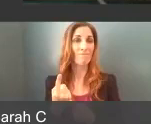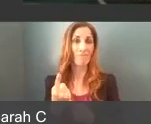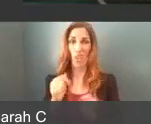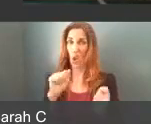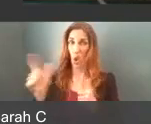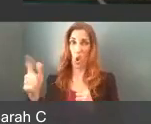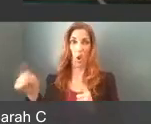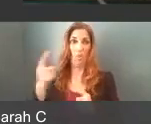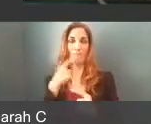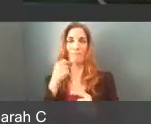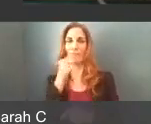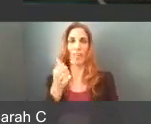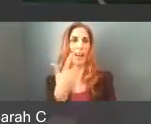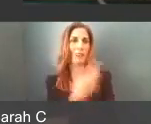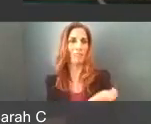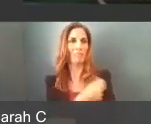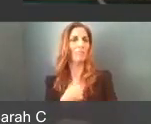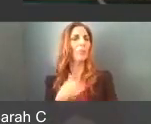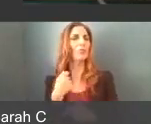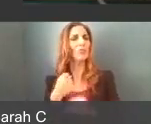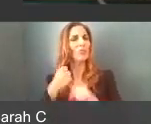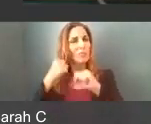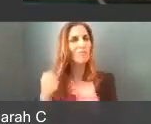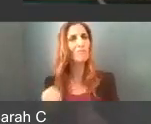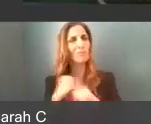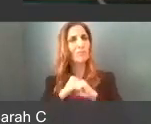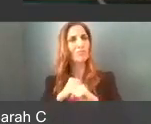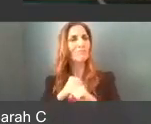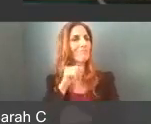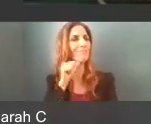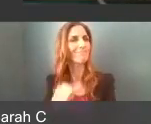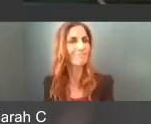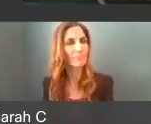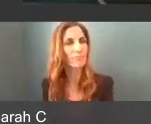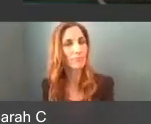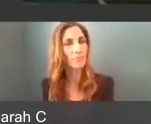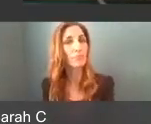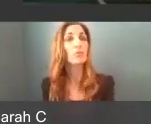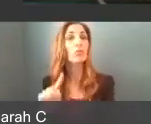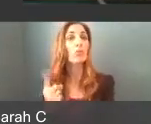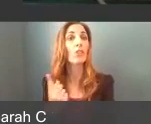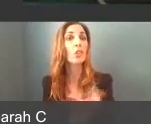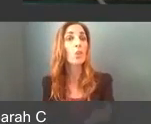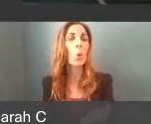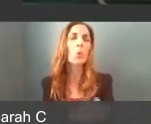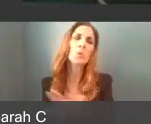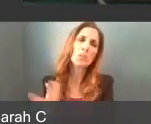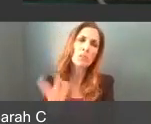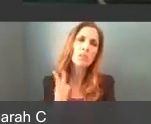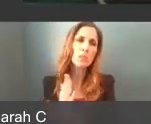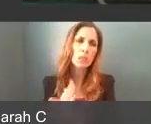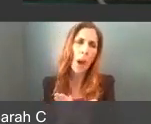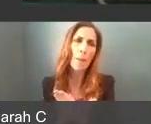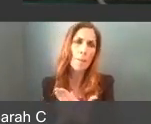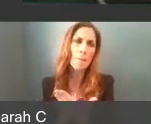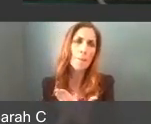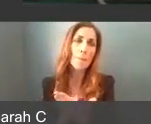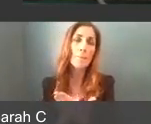really good, robust protection. The first doses provide some protection but to get up to that 90-95%